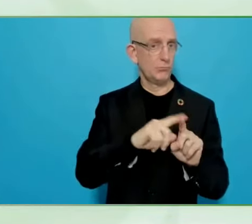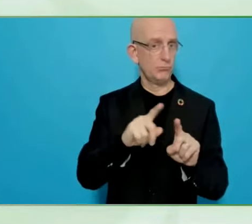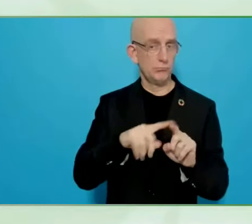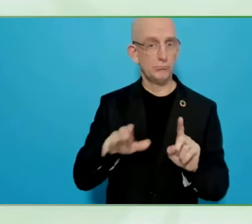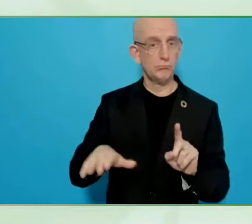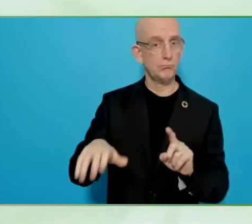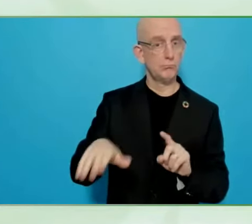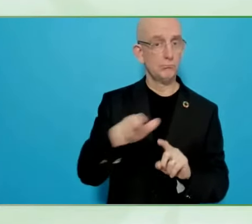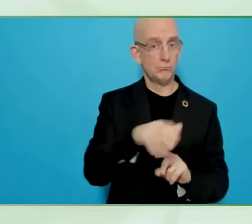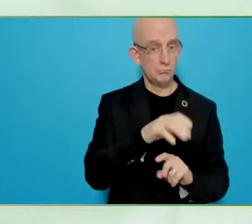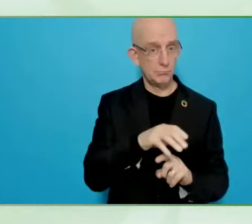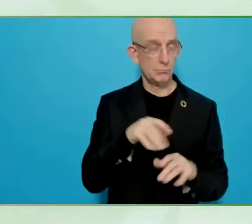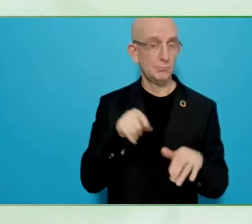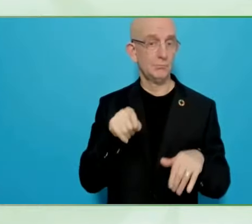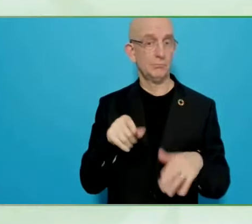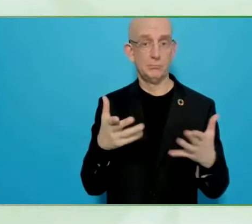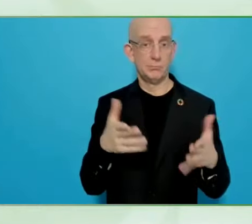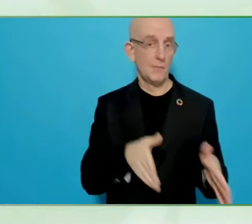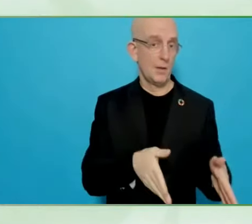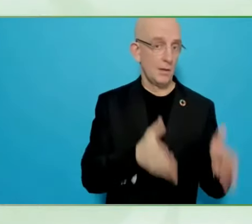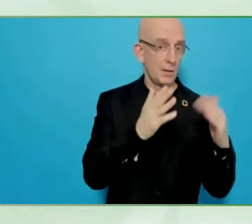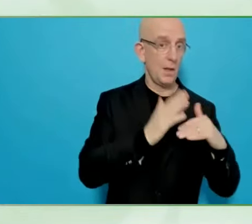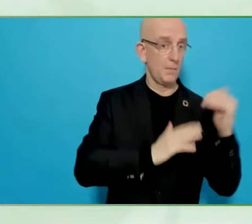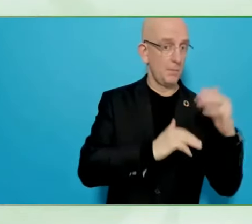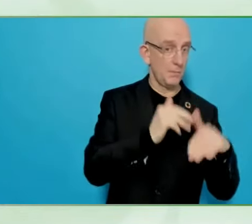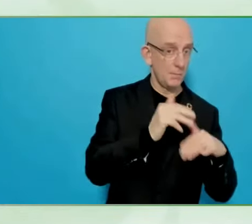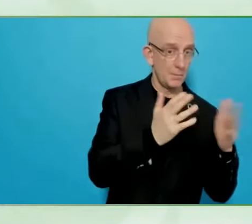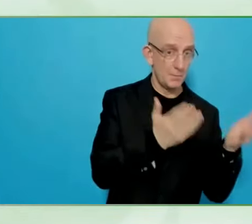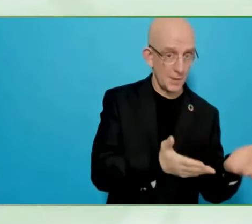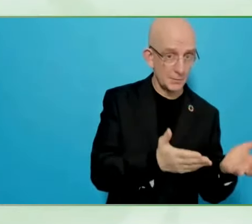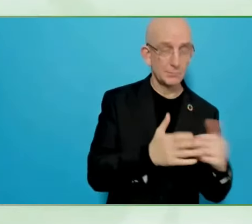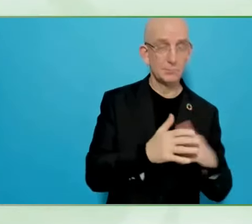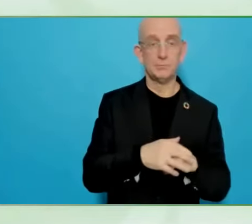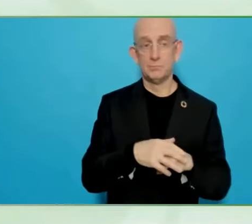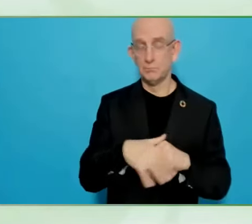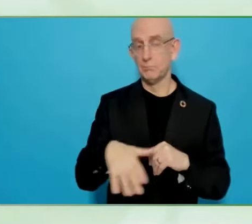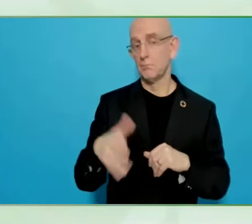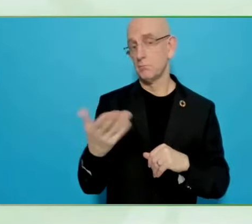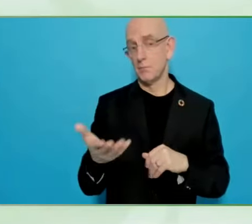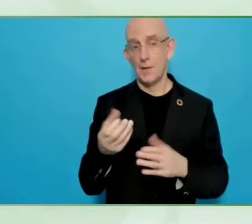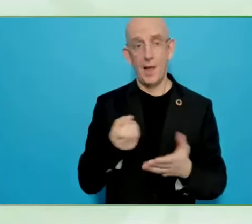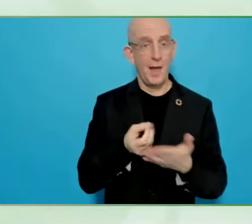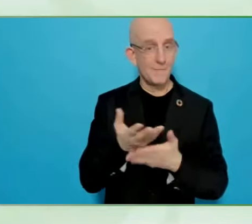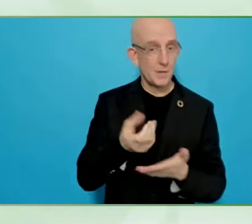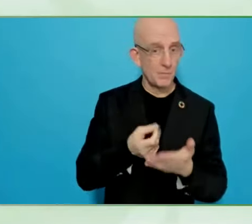messages reach out to the people, so that will be embedded as the